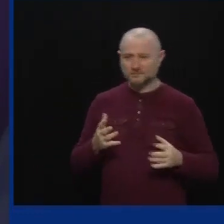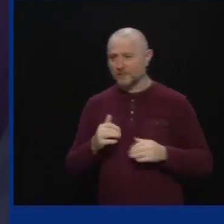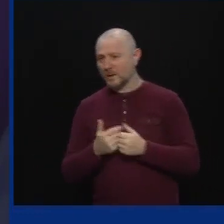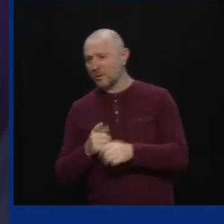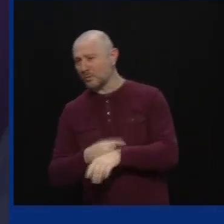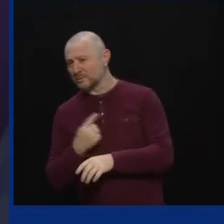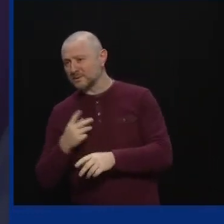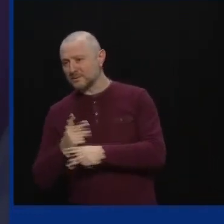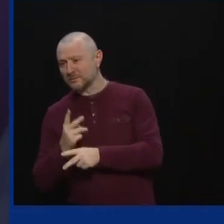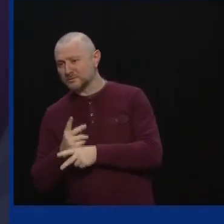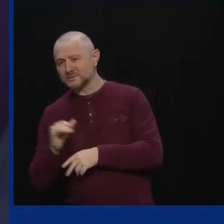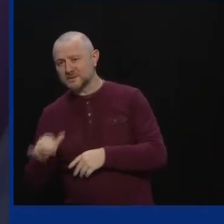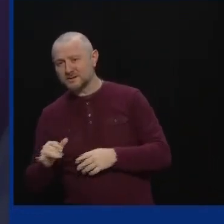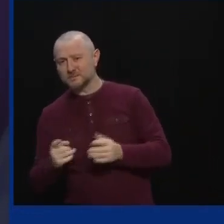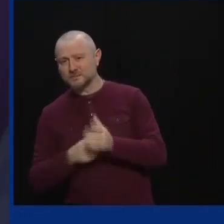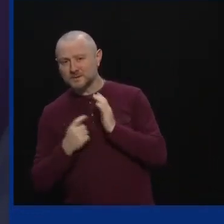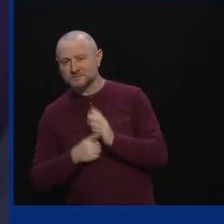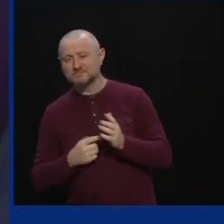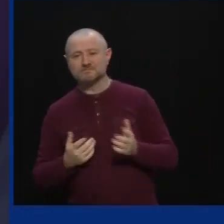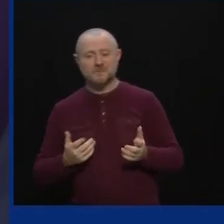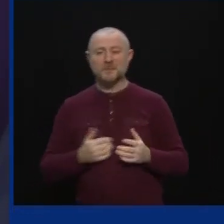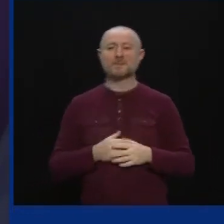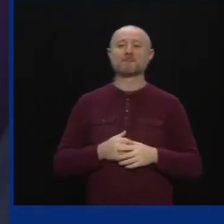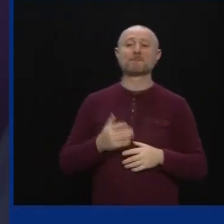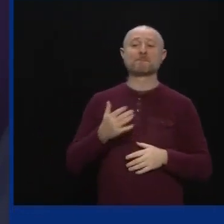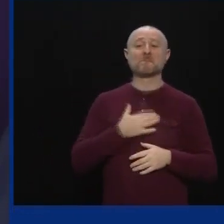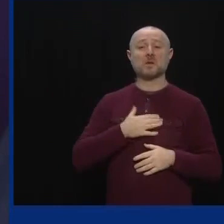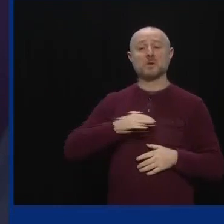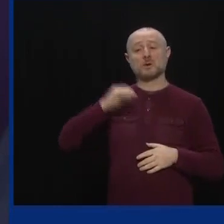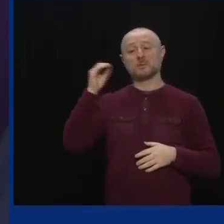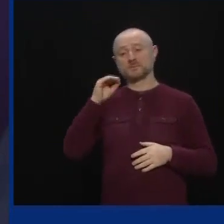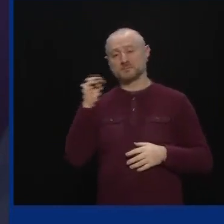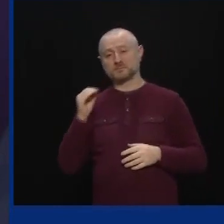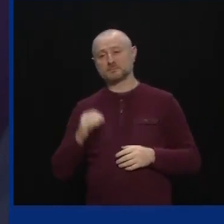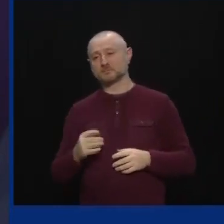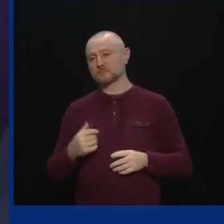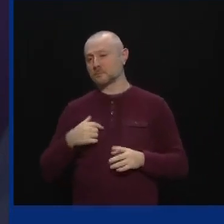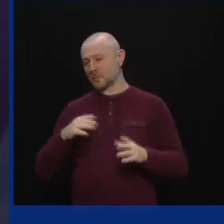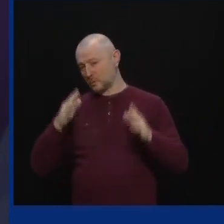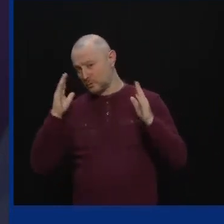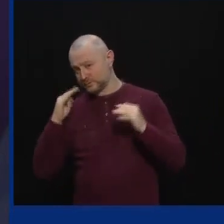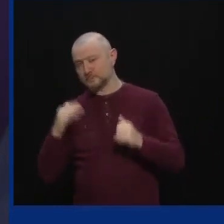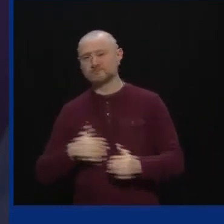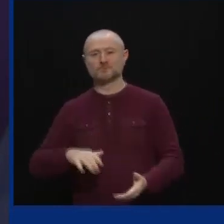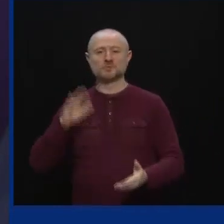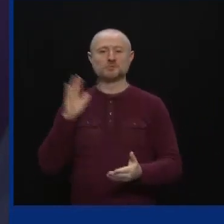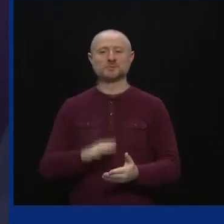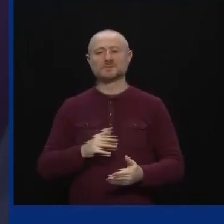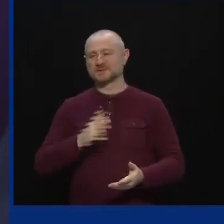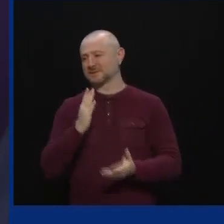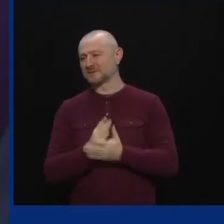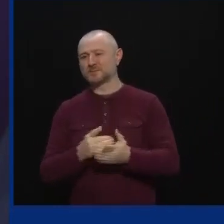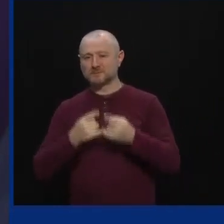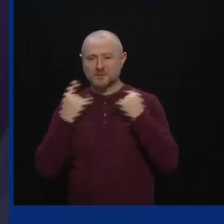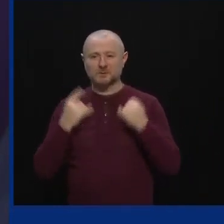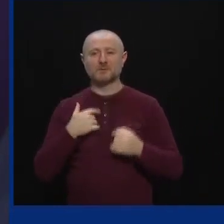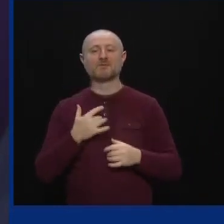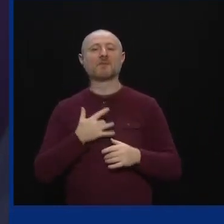SITUATION, MAKE SURE THERE'S NOT A TREND THAT CHANGES QUICKLY. WE ASSESS THIS.